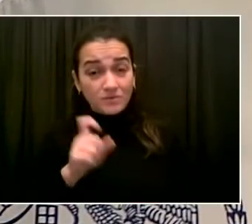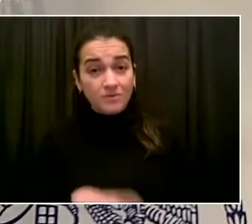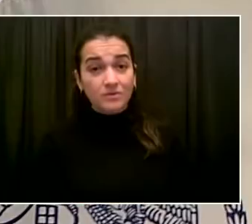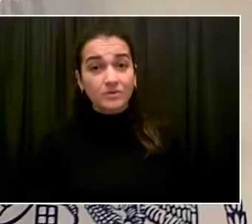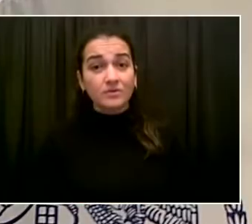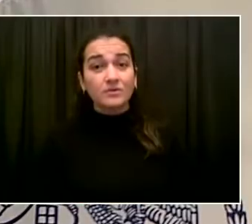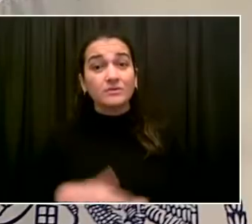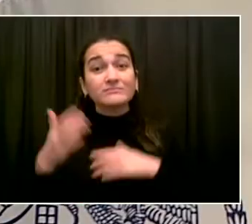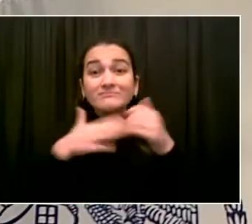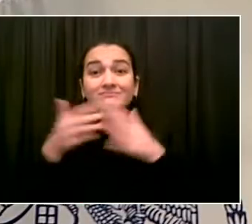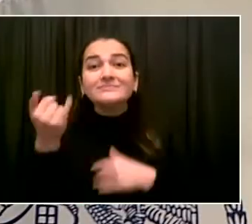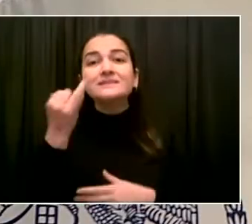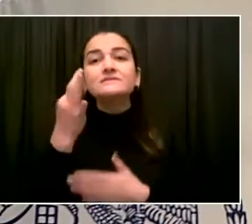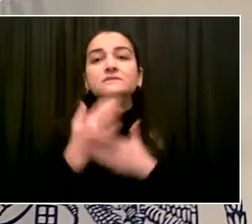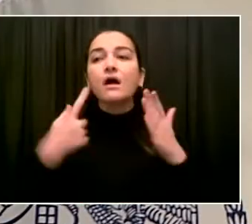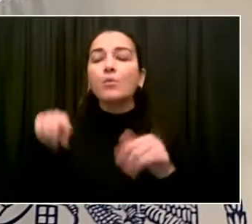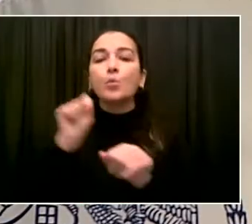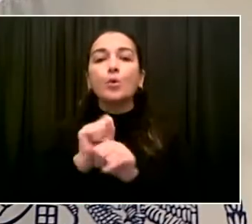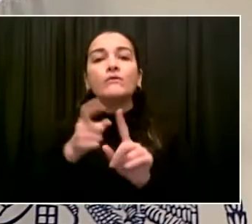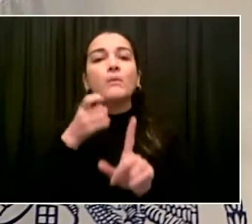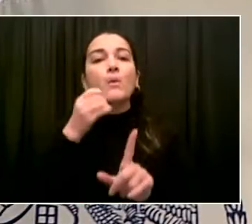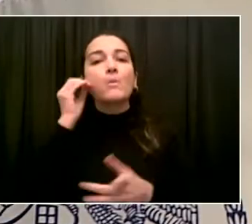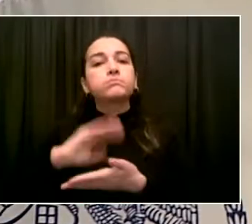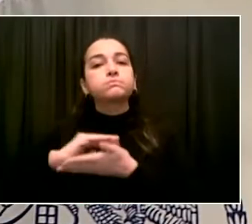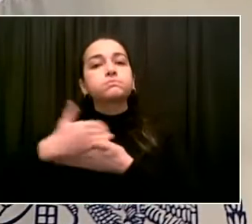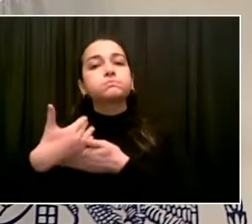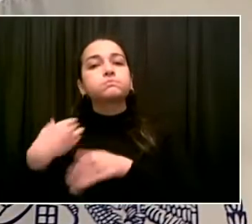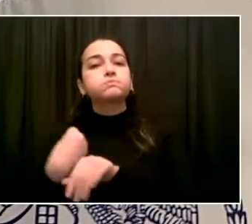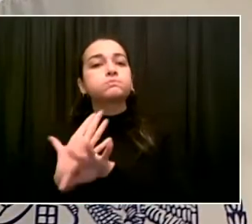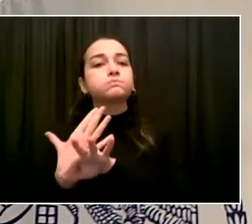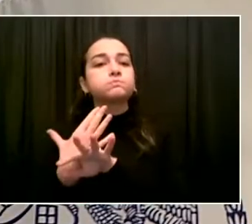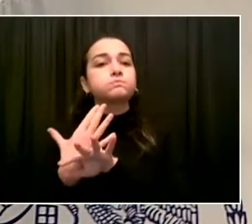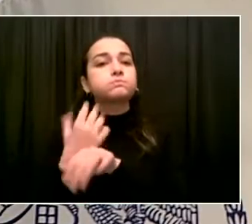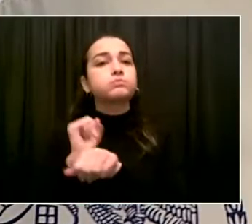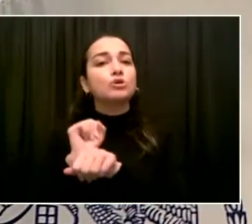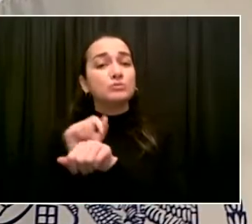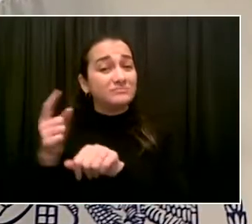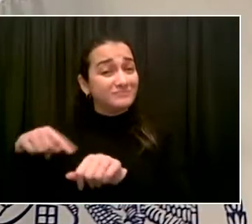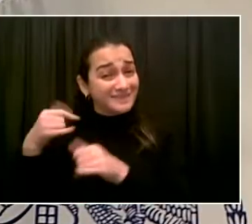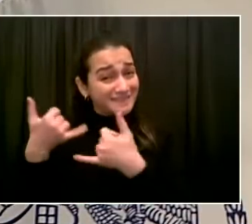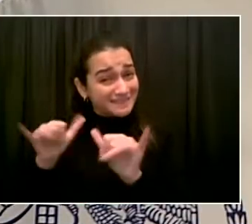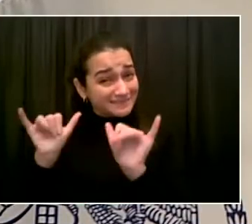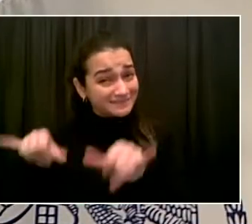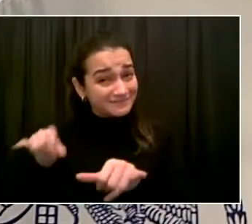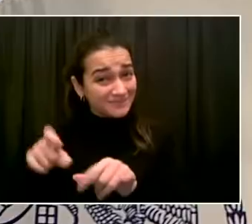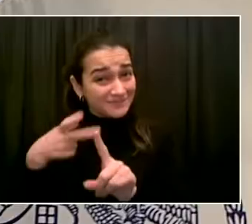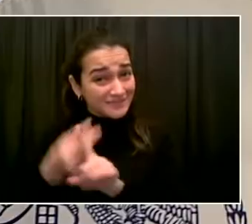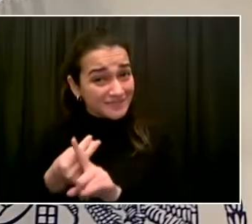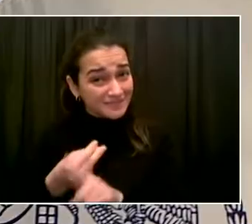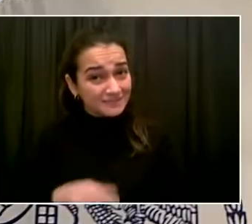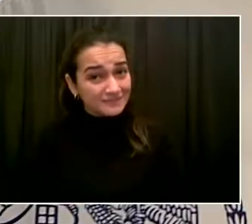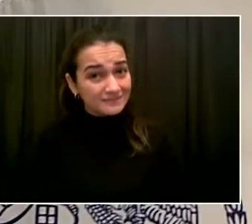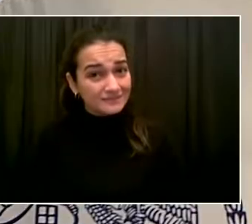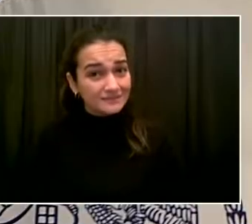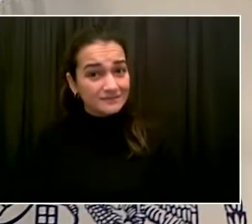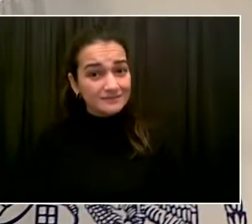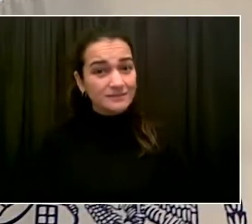PERSON OR REMOTE? OR APPLYING ONLY TO IN PERSON